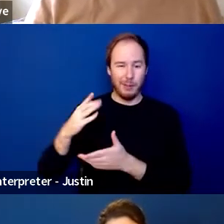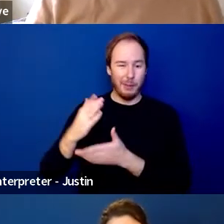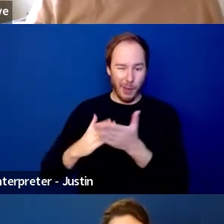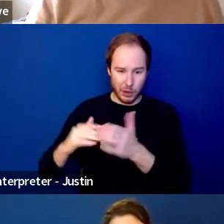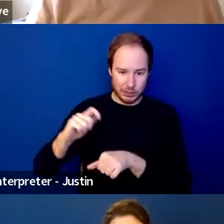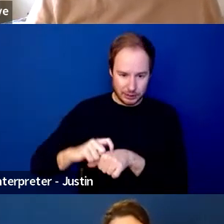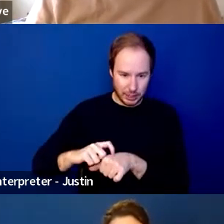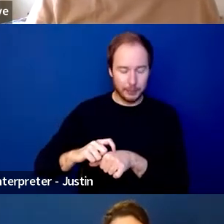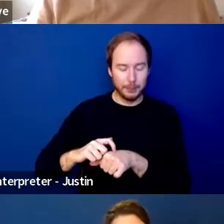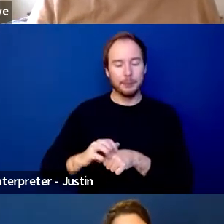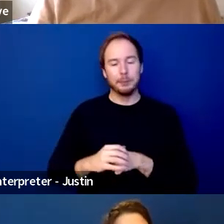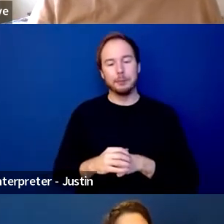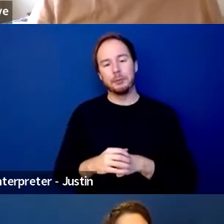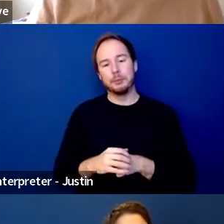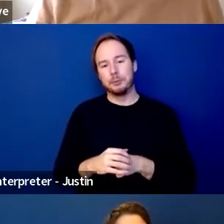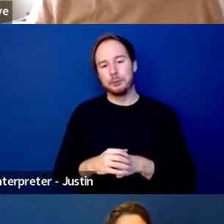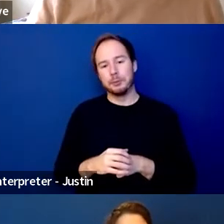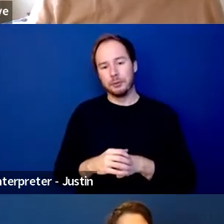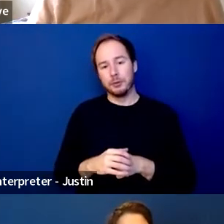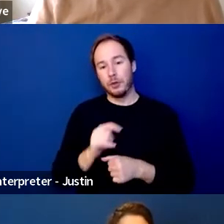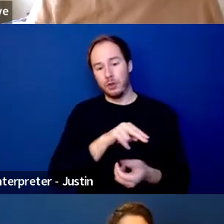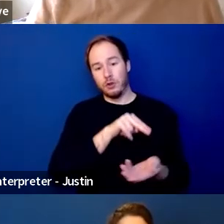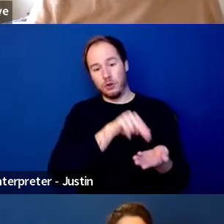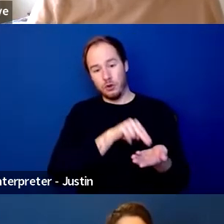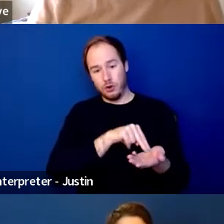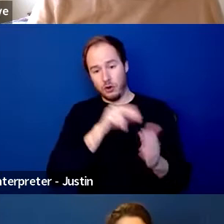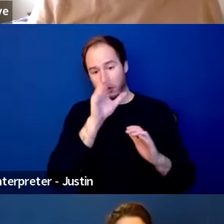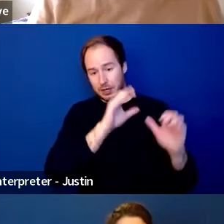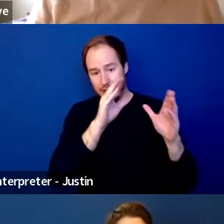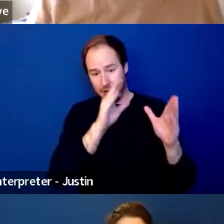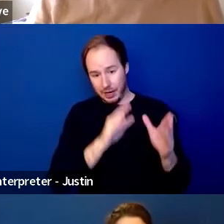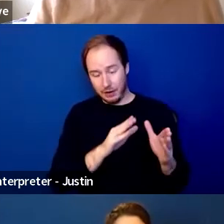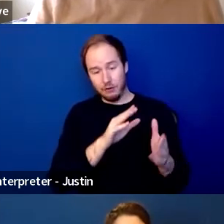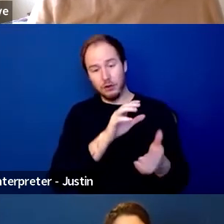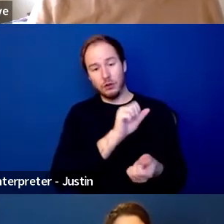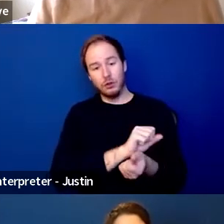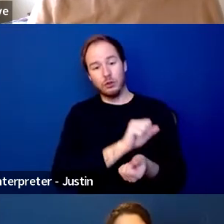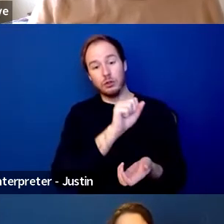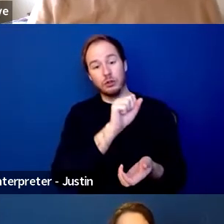And then the nurse navigator, social worker and community health worker